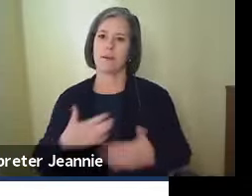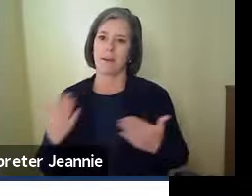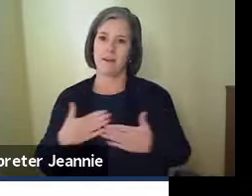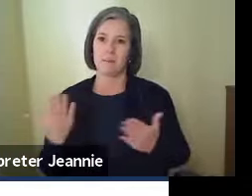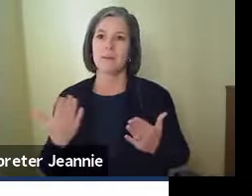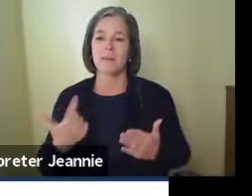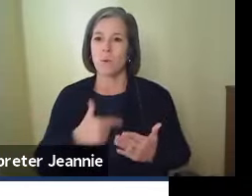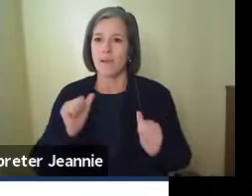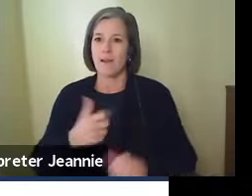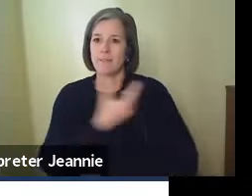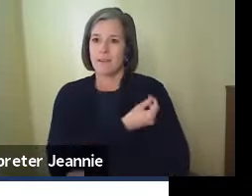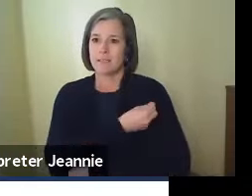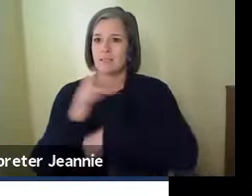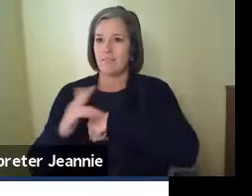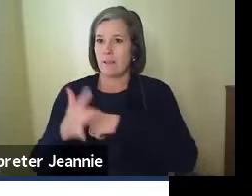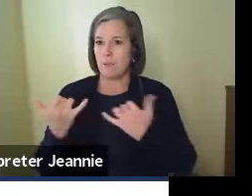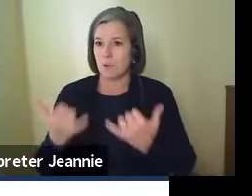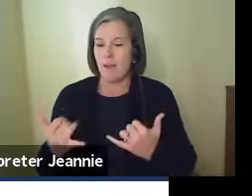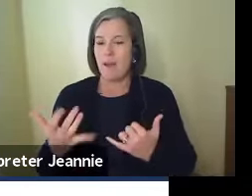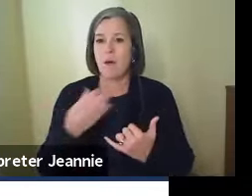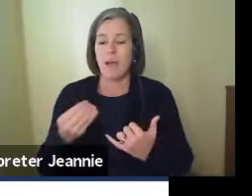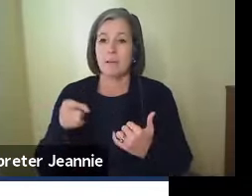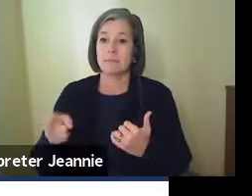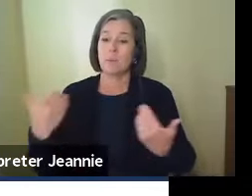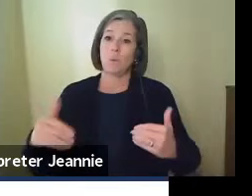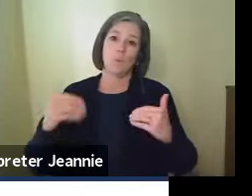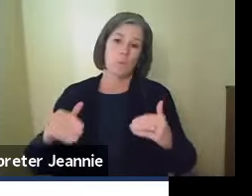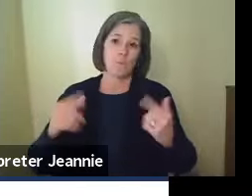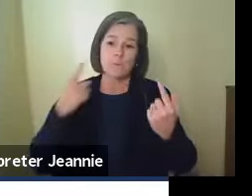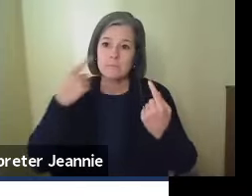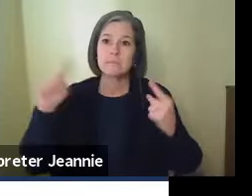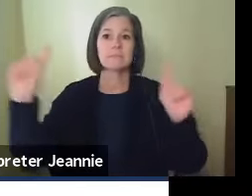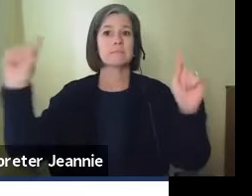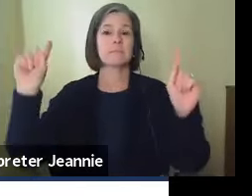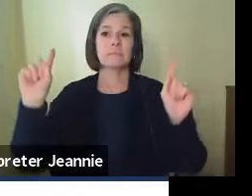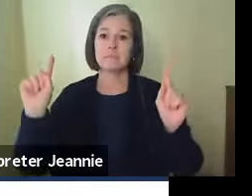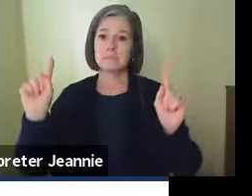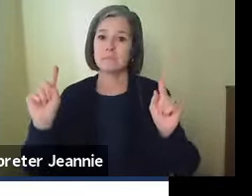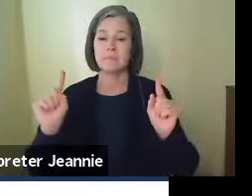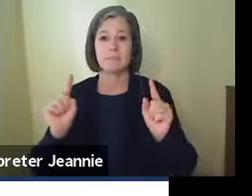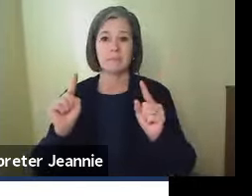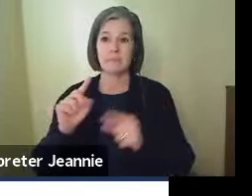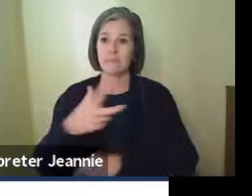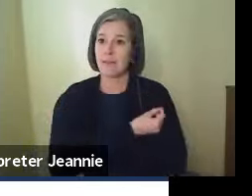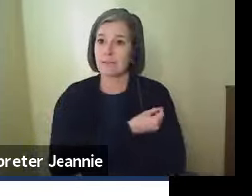have a vaccine and that it is this remarkably effective vaccine that really nobody expected.